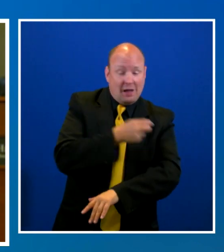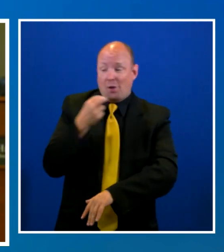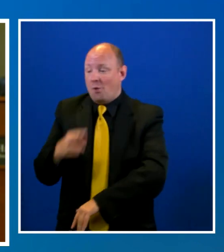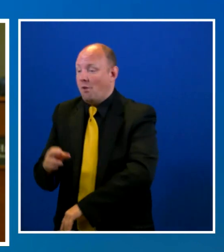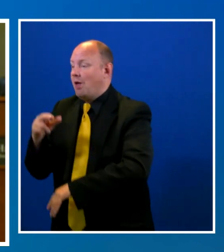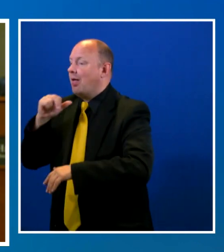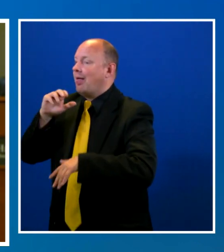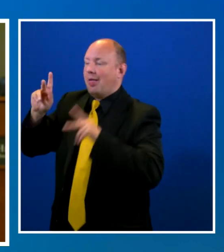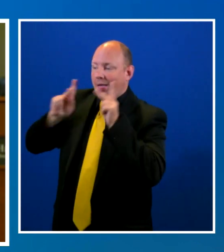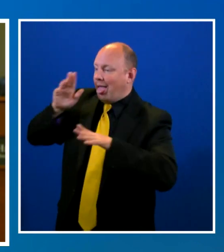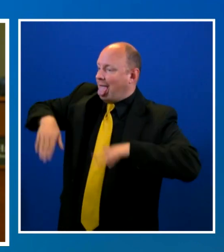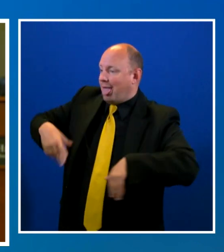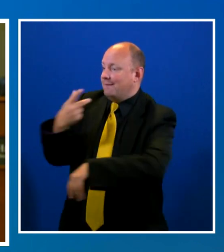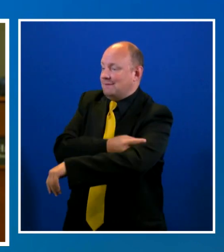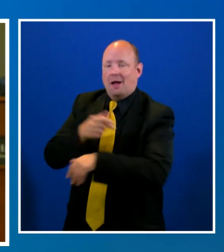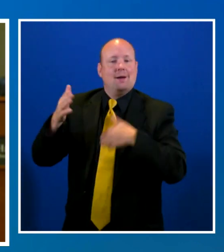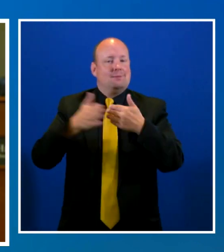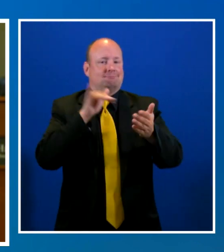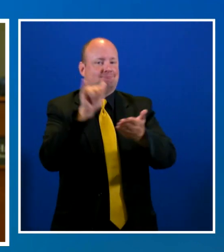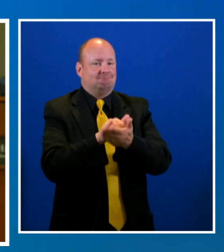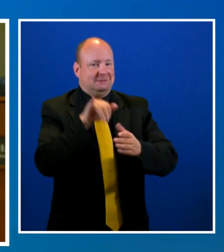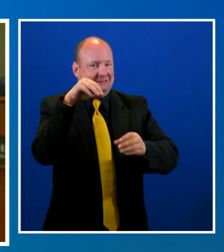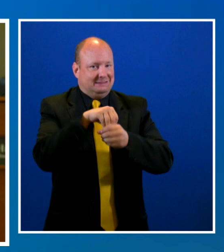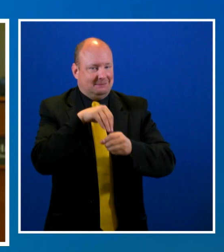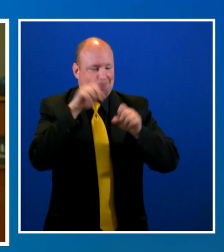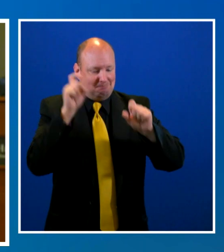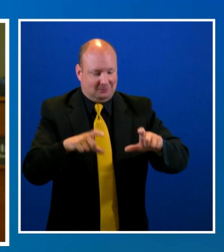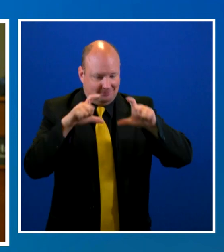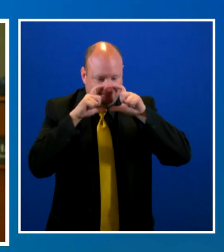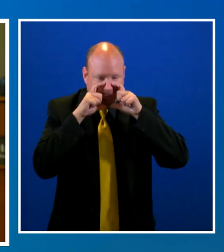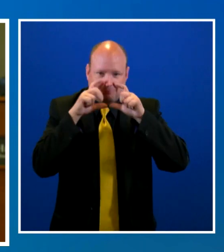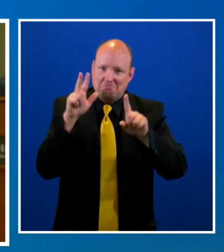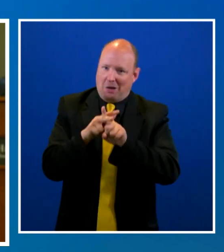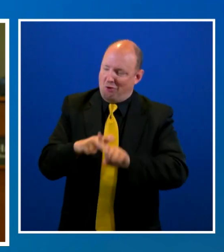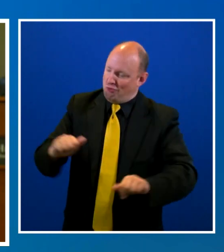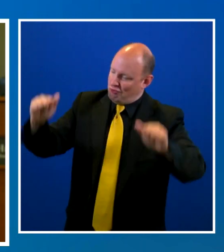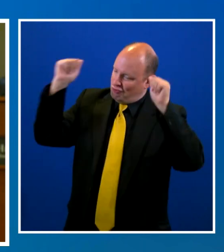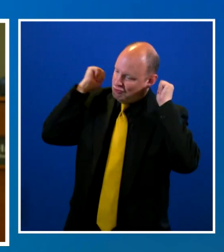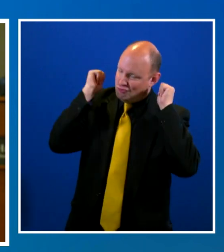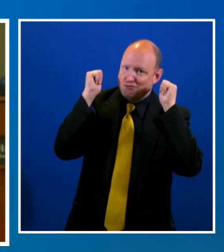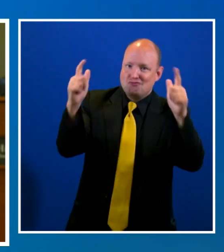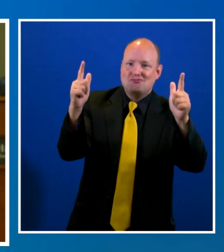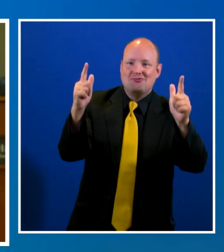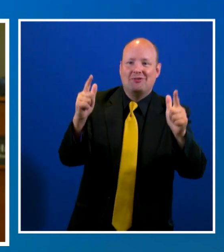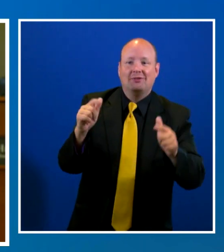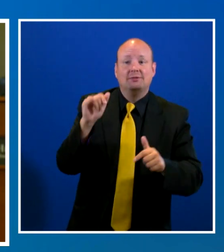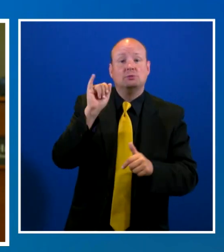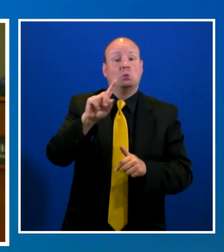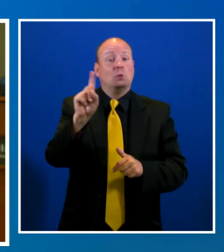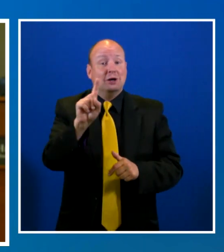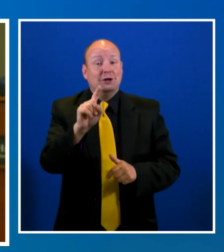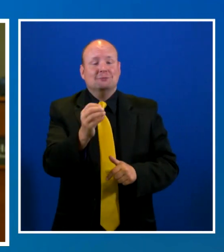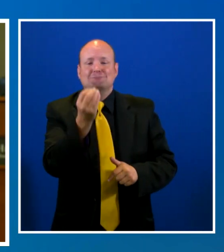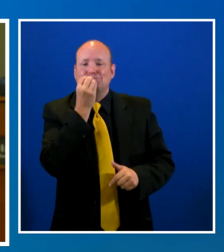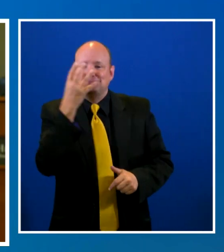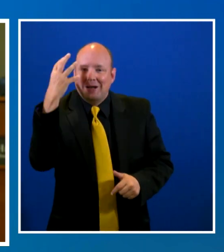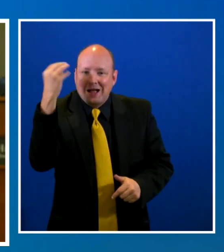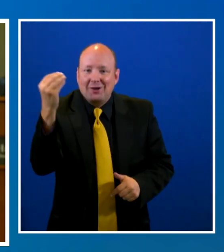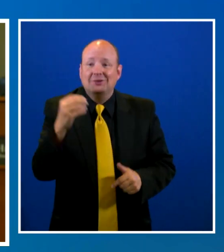state, including restaurants, grocery stores, malls and public facing offices.